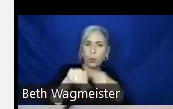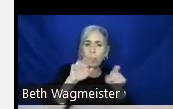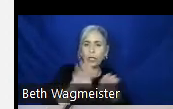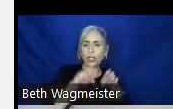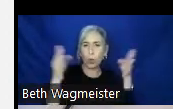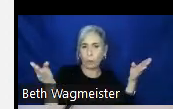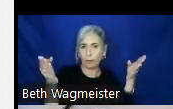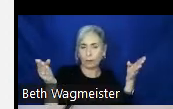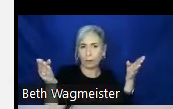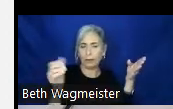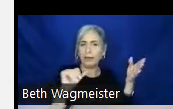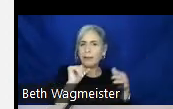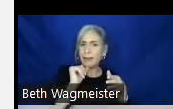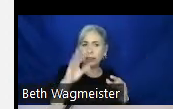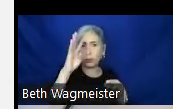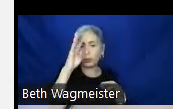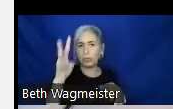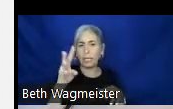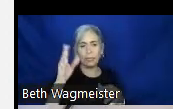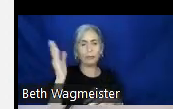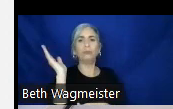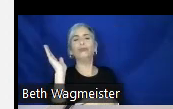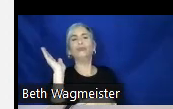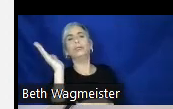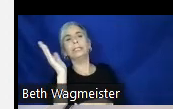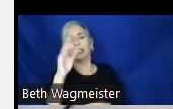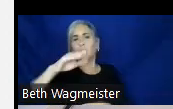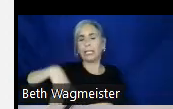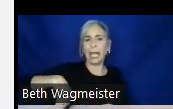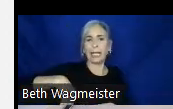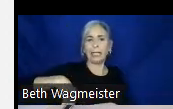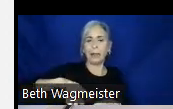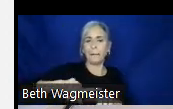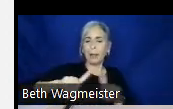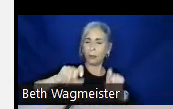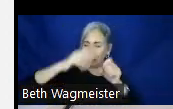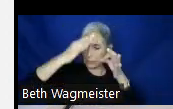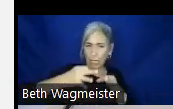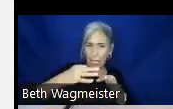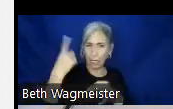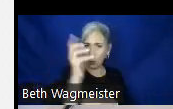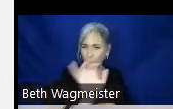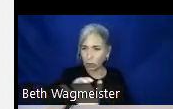It doesn't create a presentation yet, that allows you to decide what stuff looks like when you build